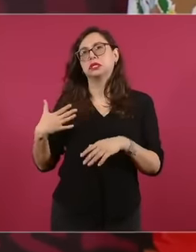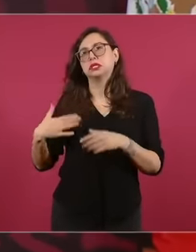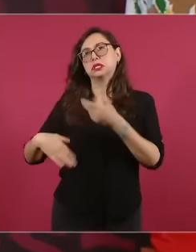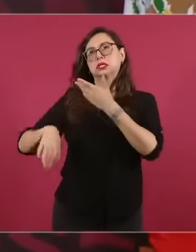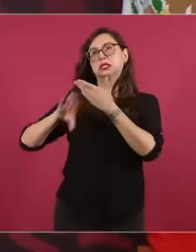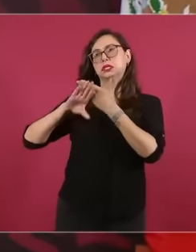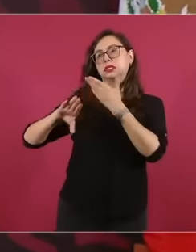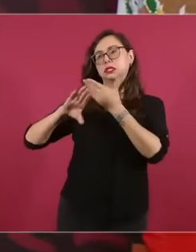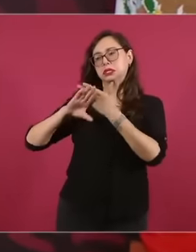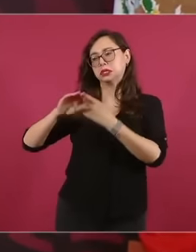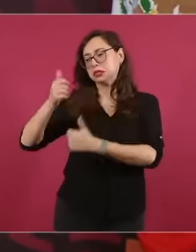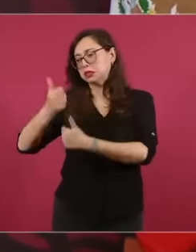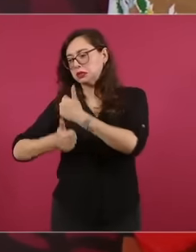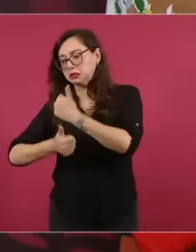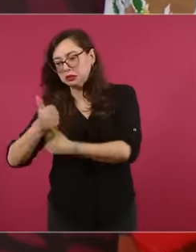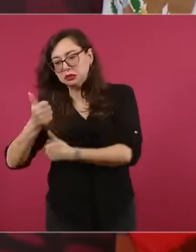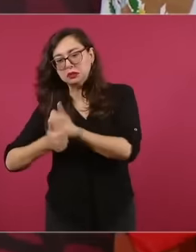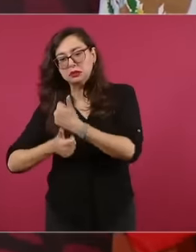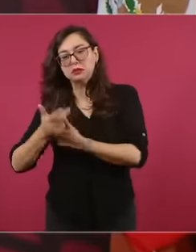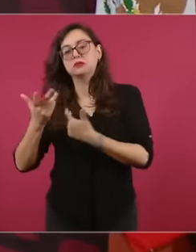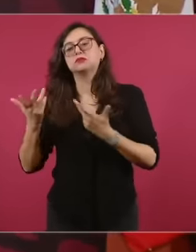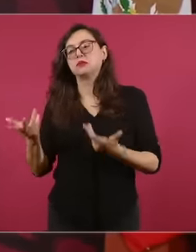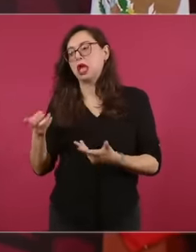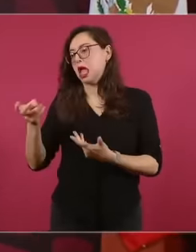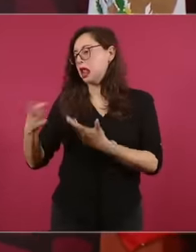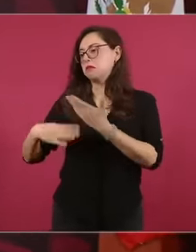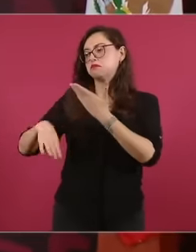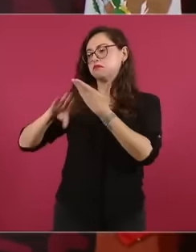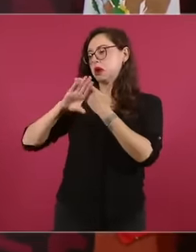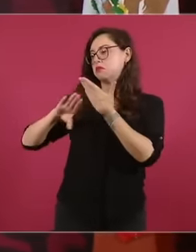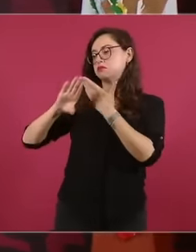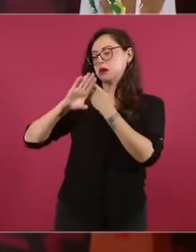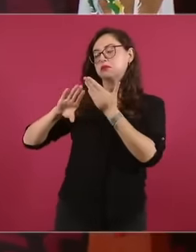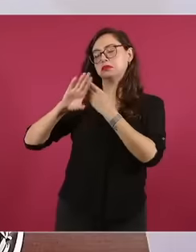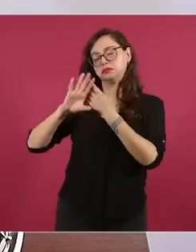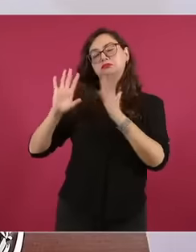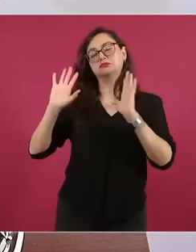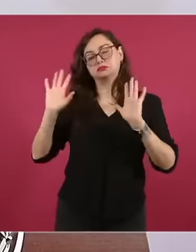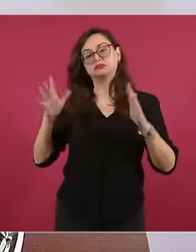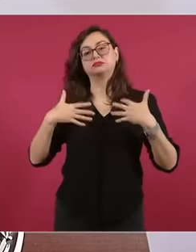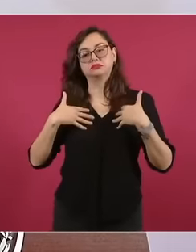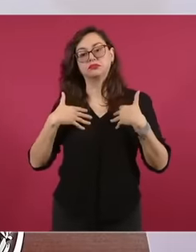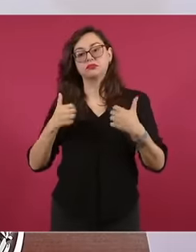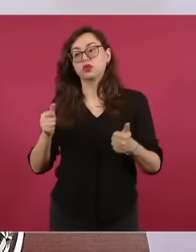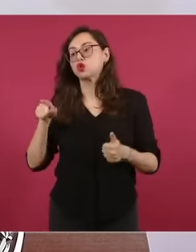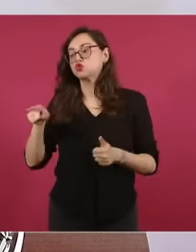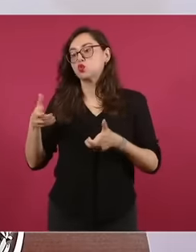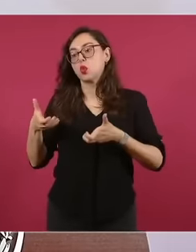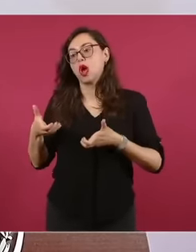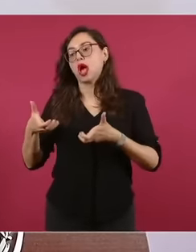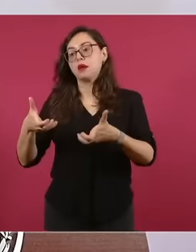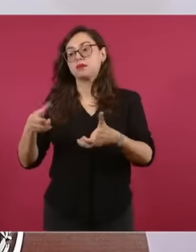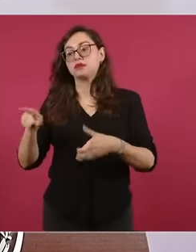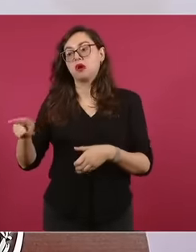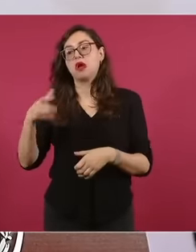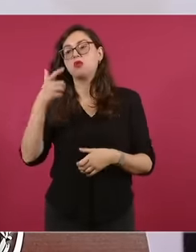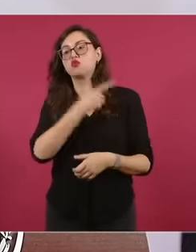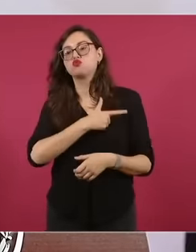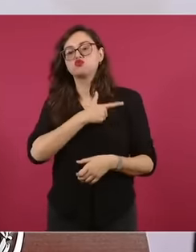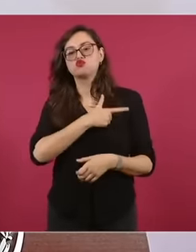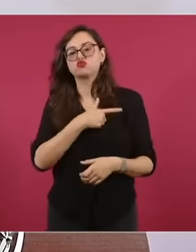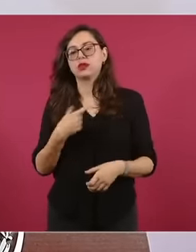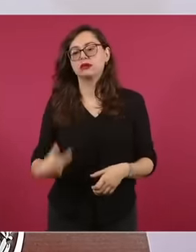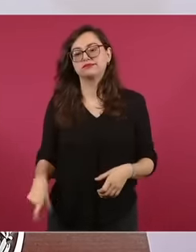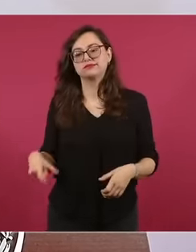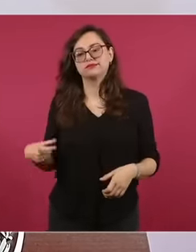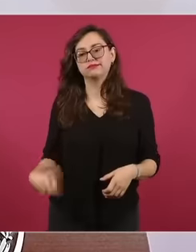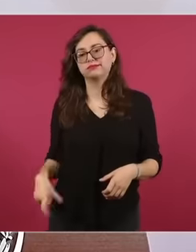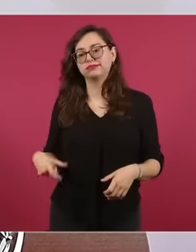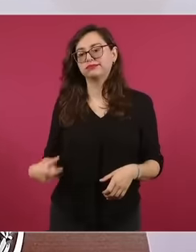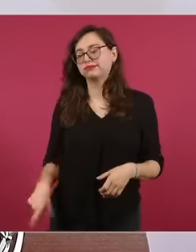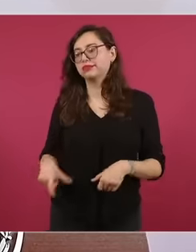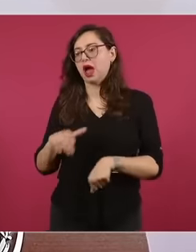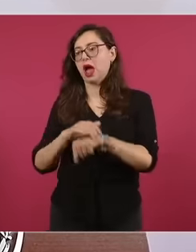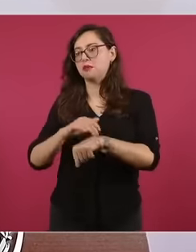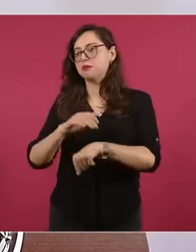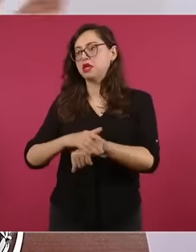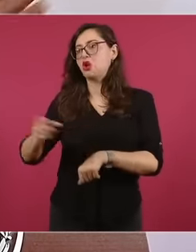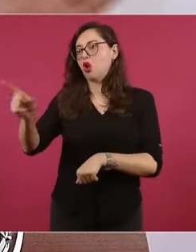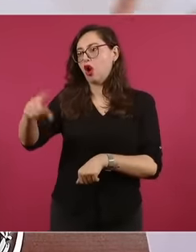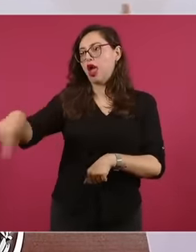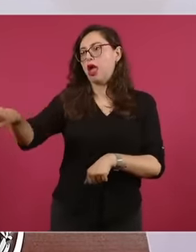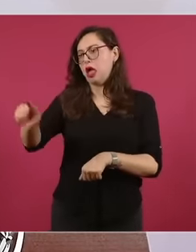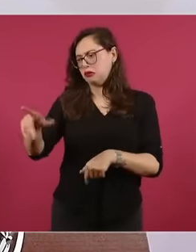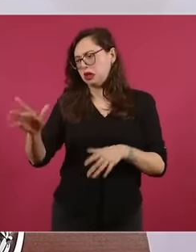And of course he took that path no of this going with the potentates and he really likes money and well